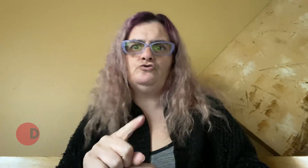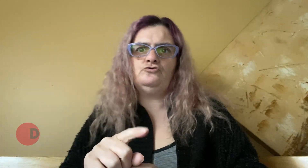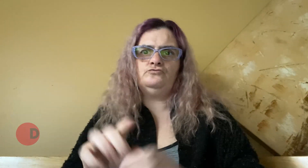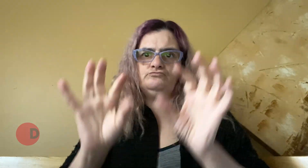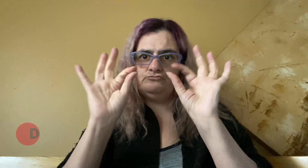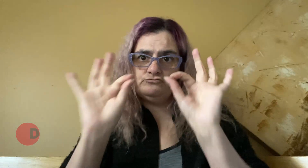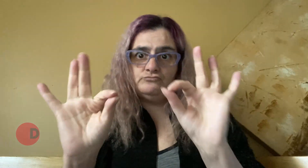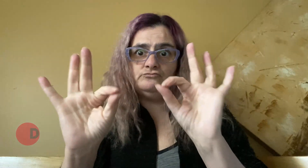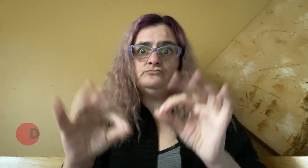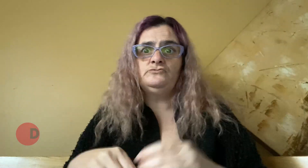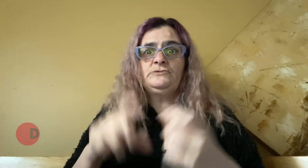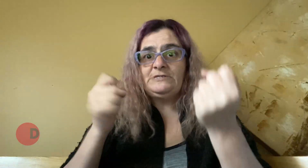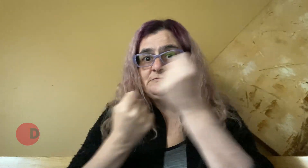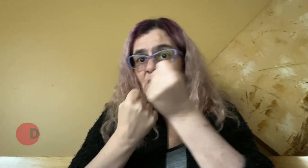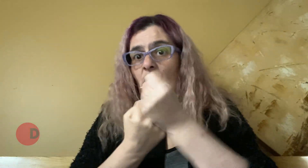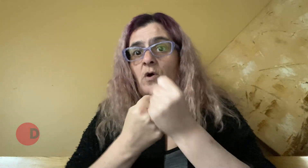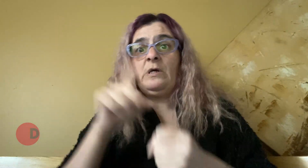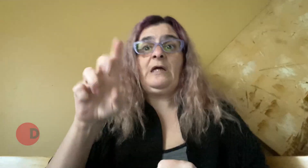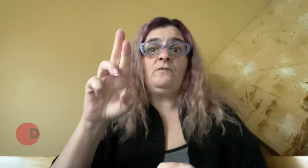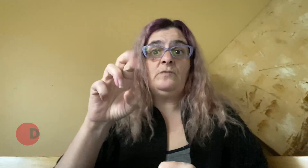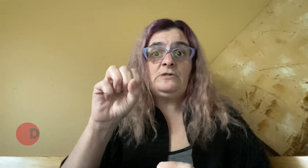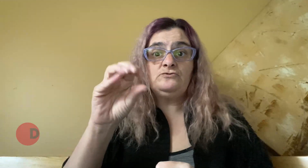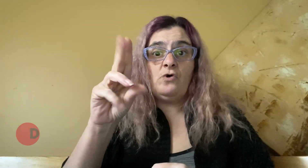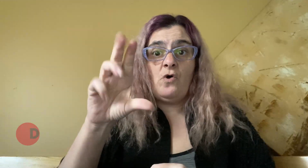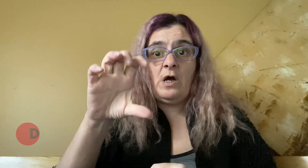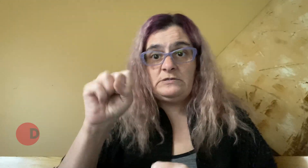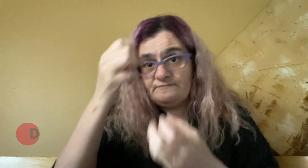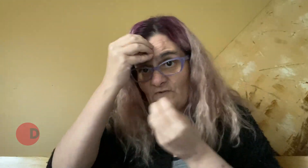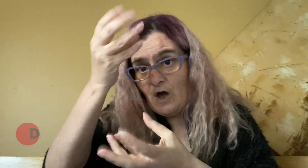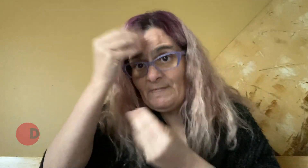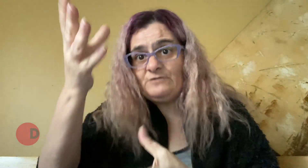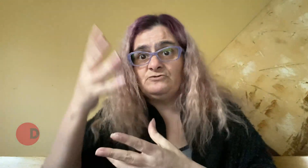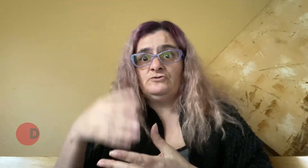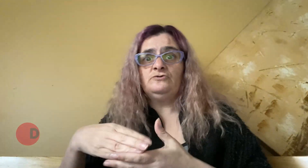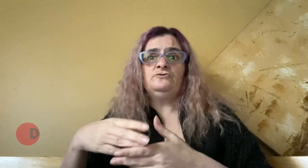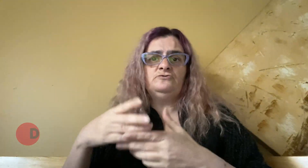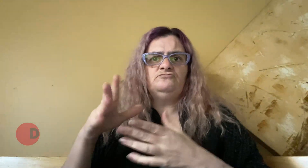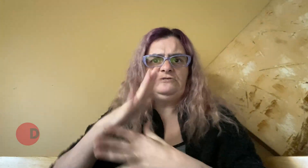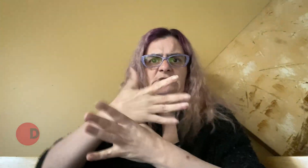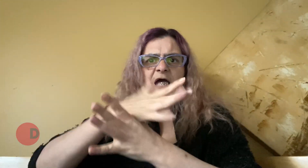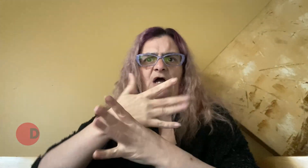necessary resources, support or information.